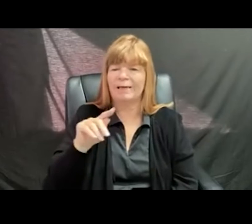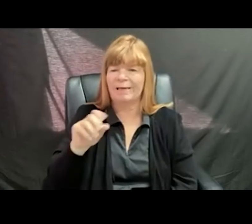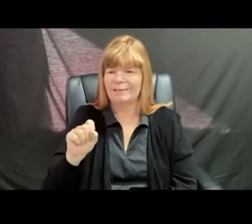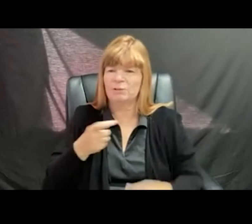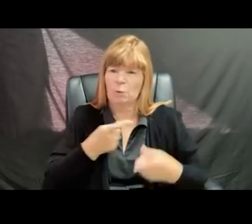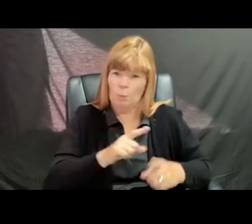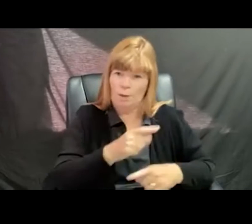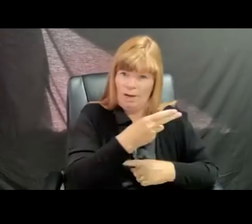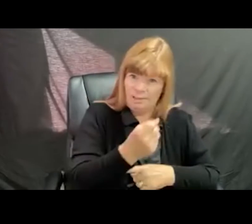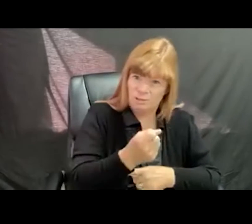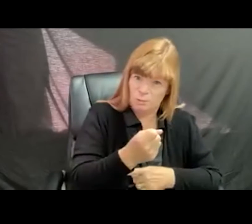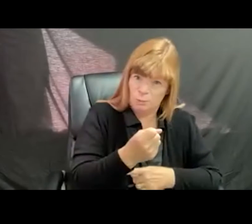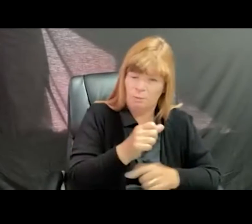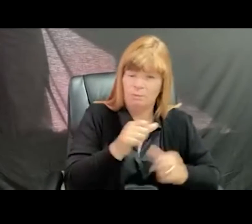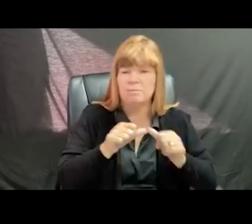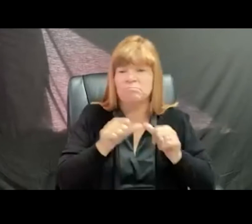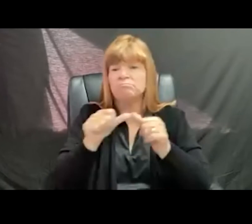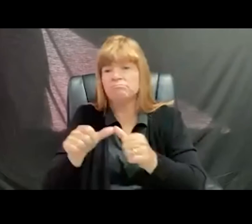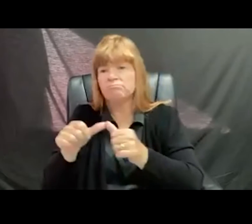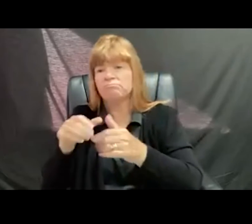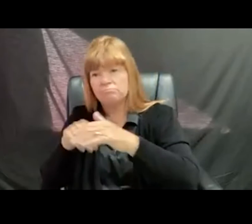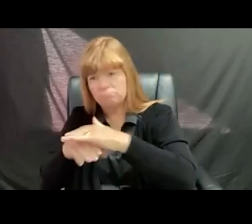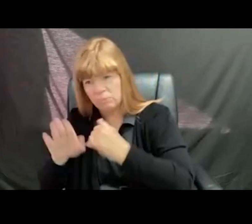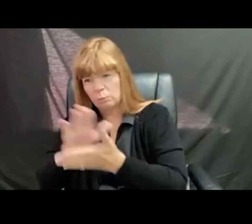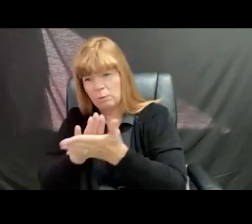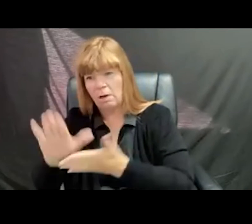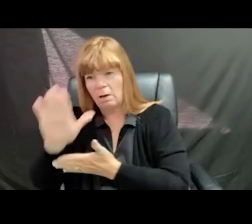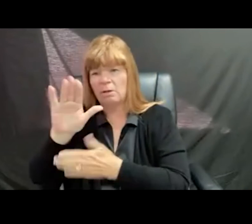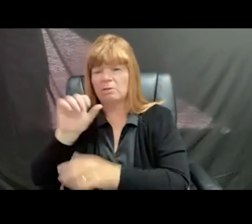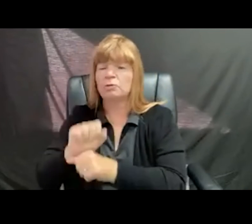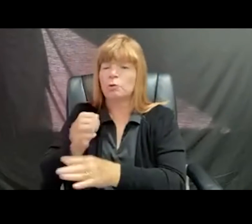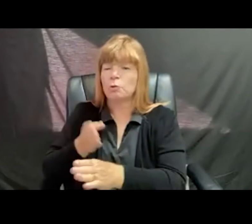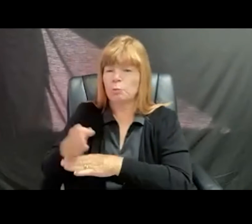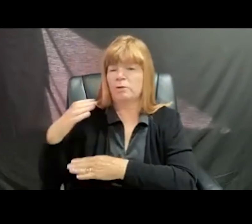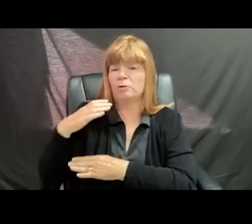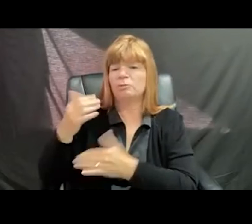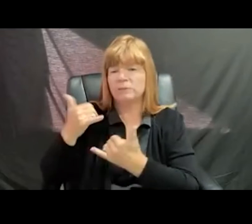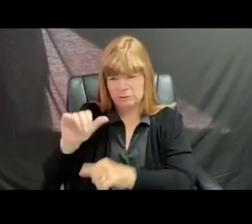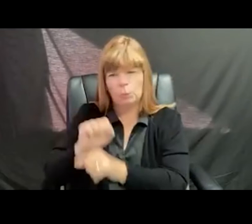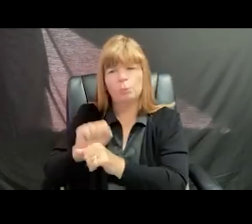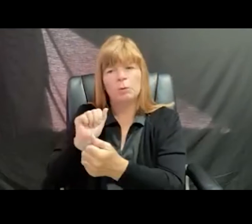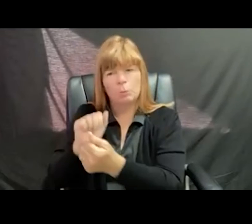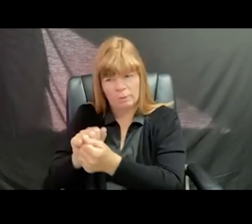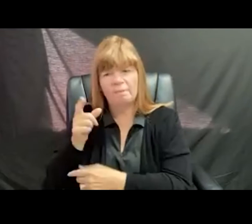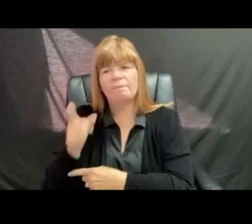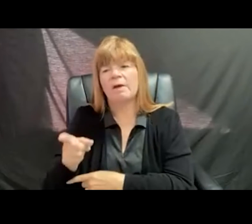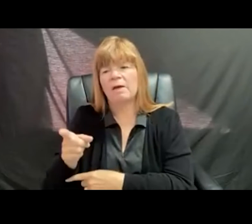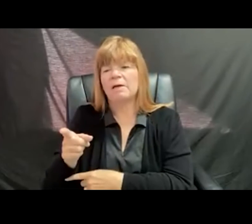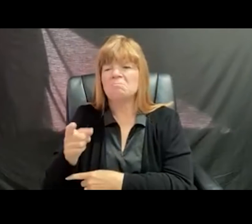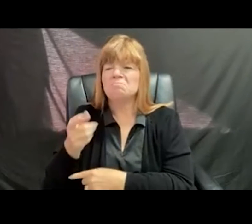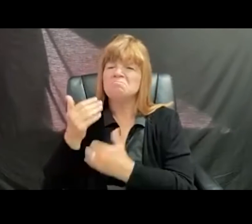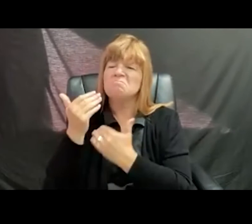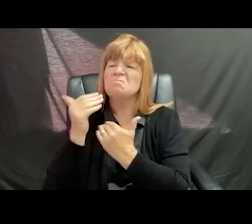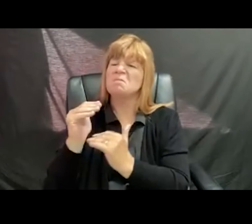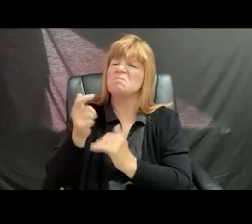go on to college and the career coaches still work with them usually on a limited basis but even if